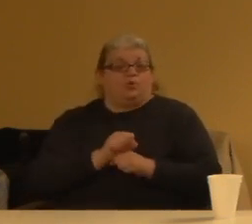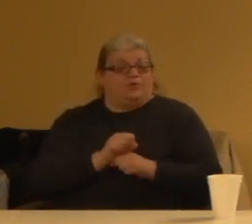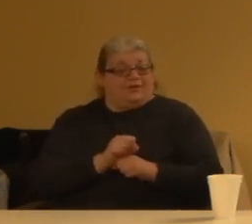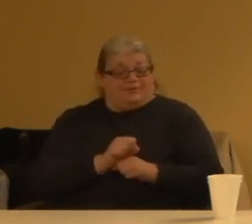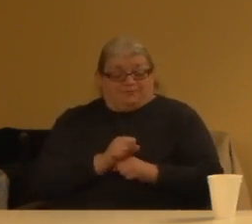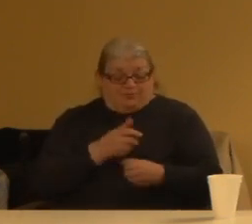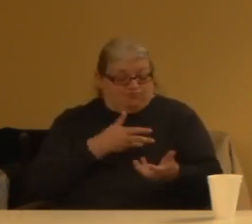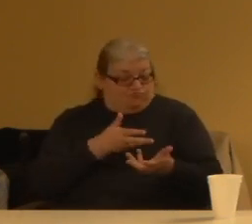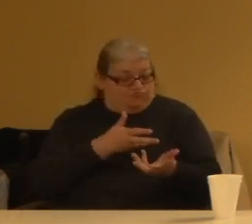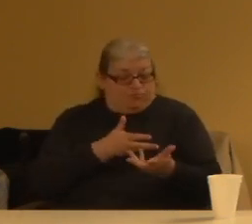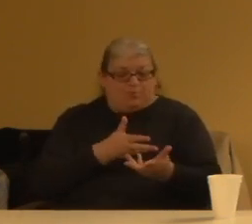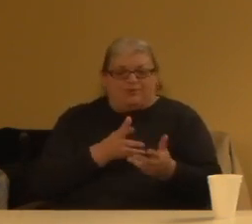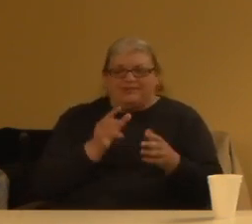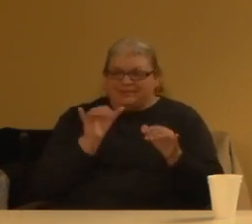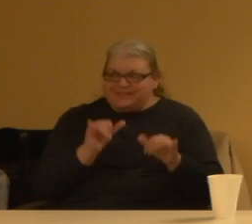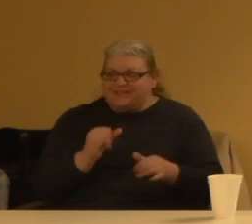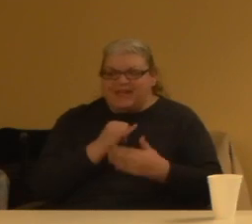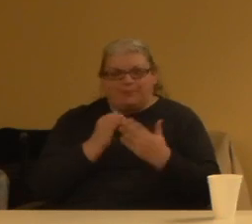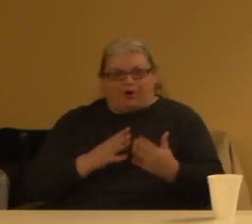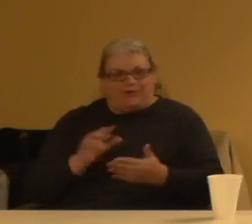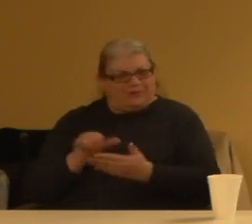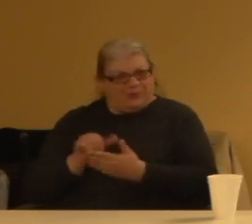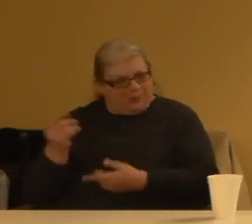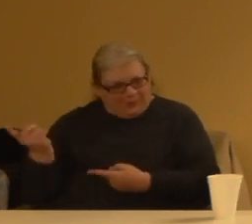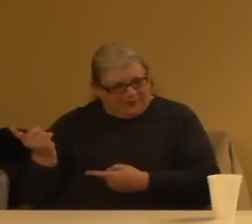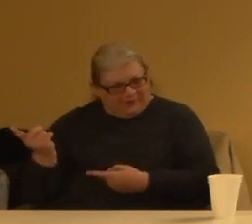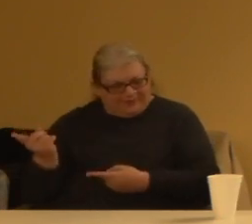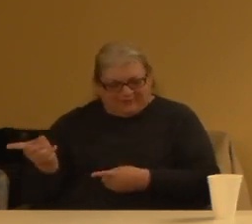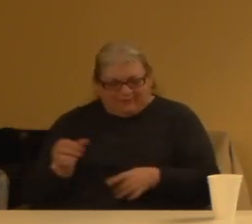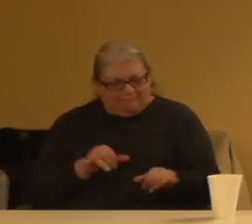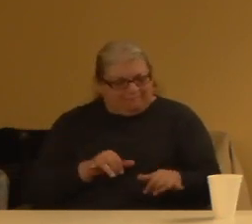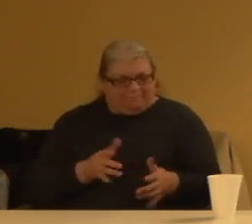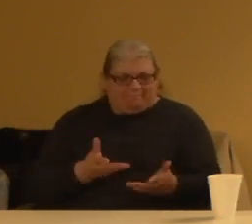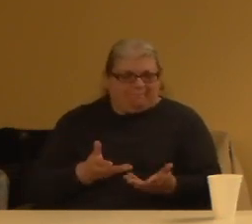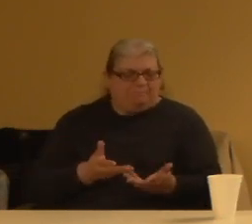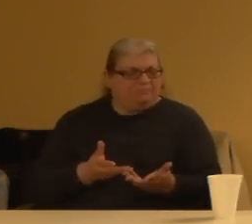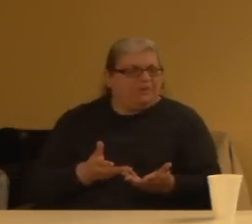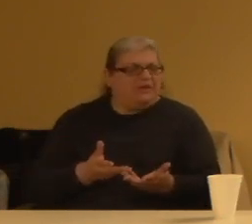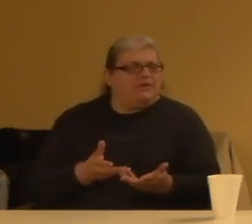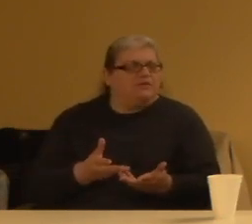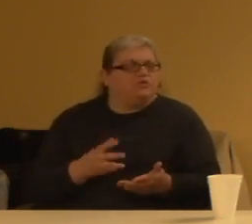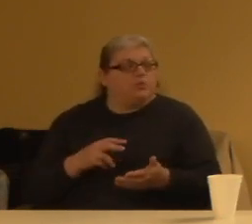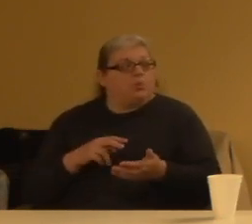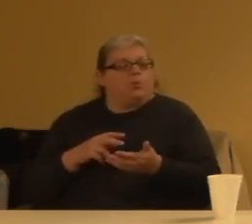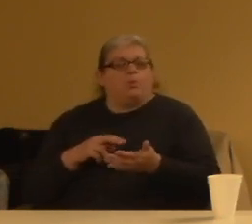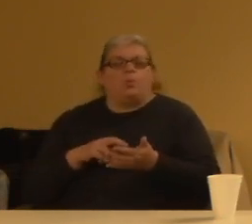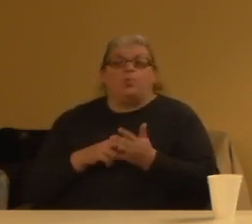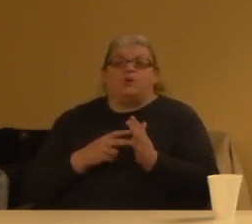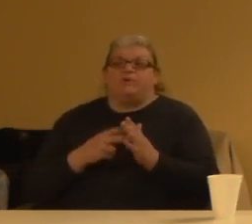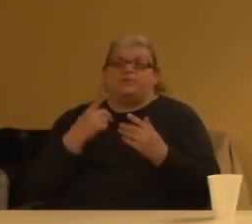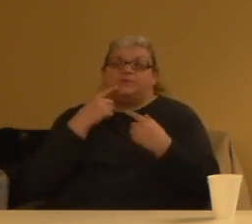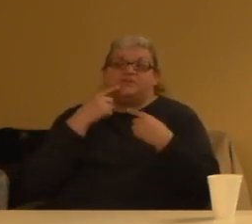So I think it's also about reframing the mindset of like what it means to be a successful theater artist, where you can do that.